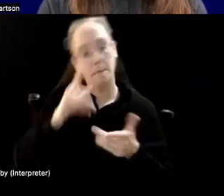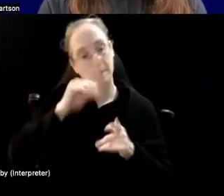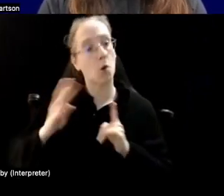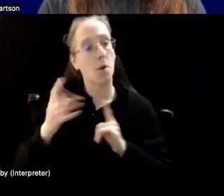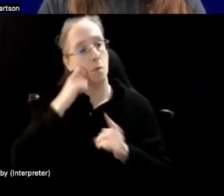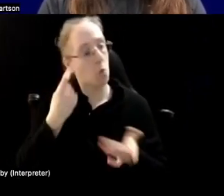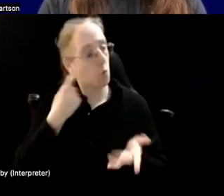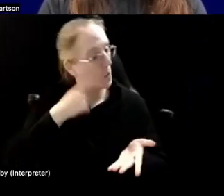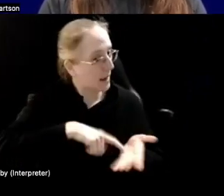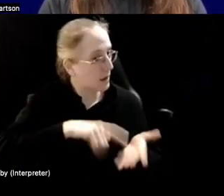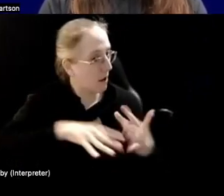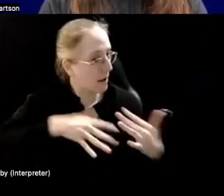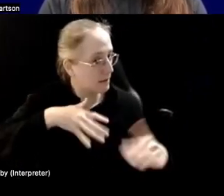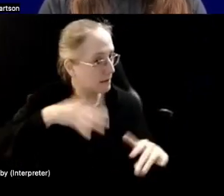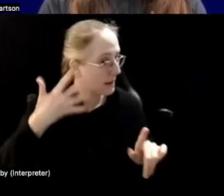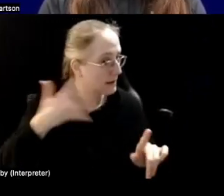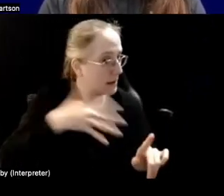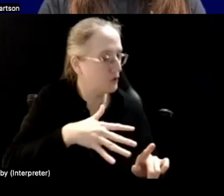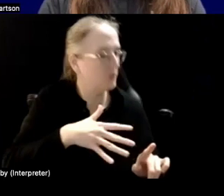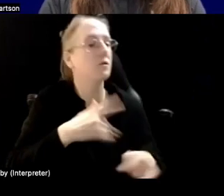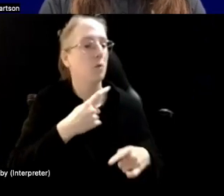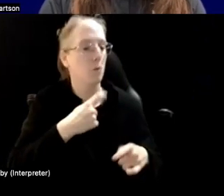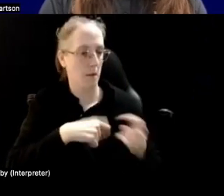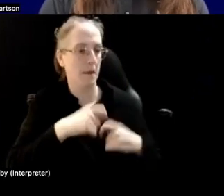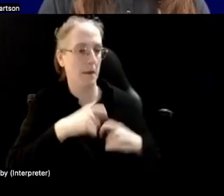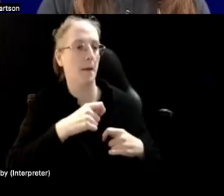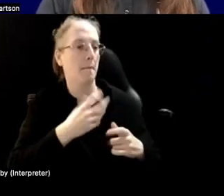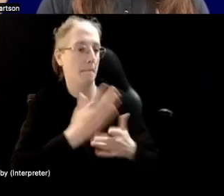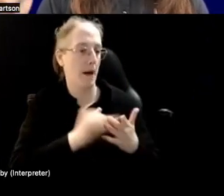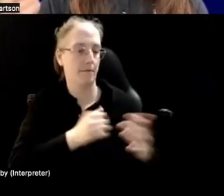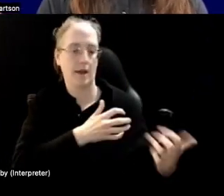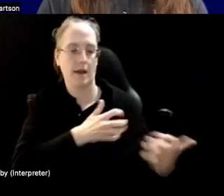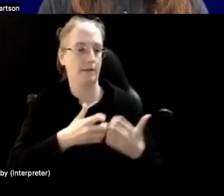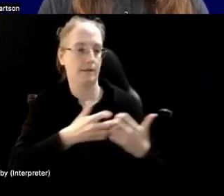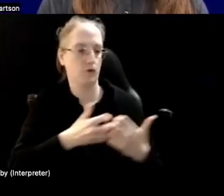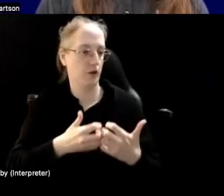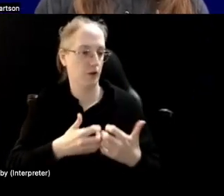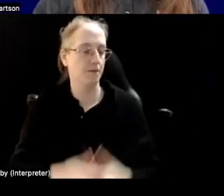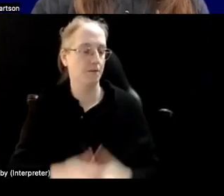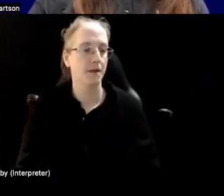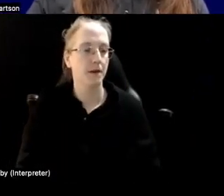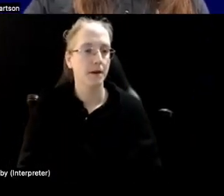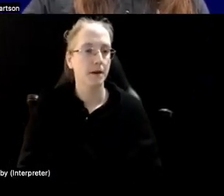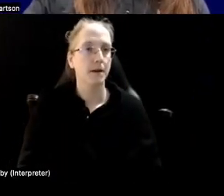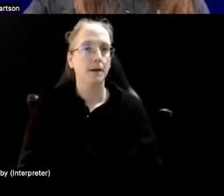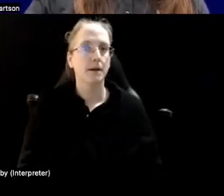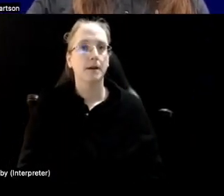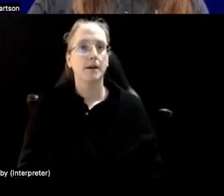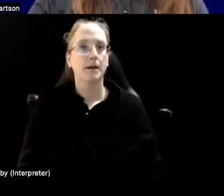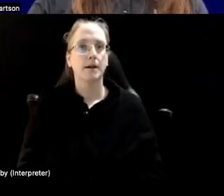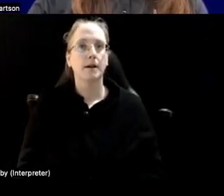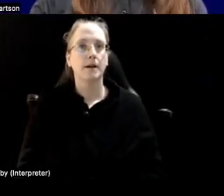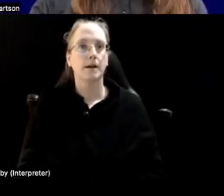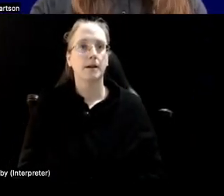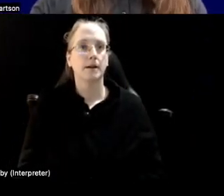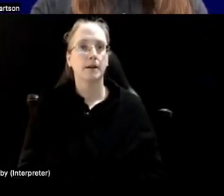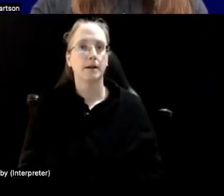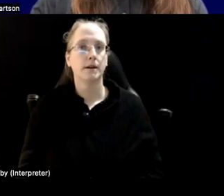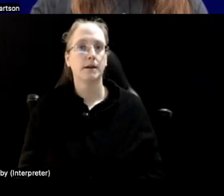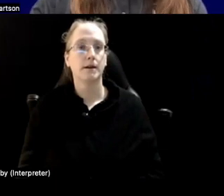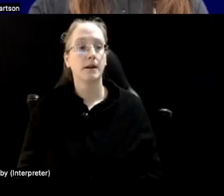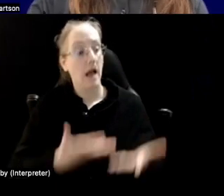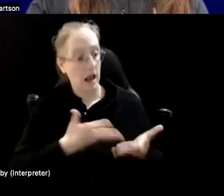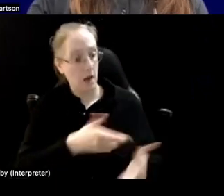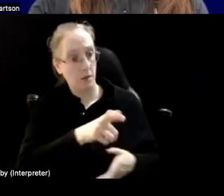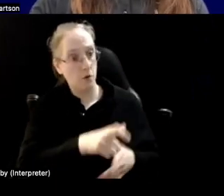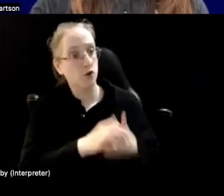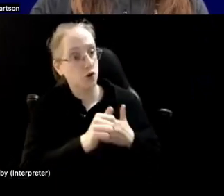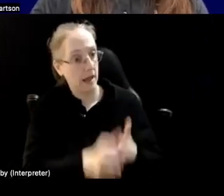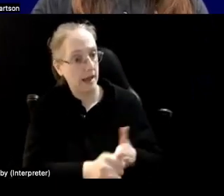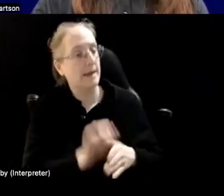become part of the interaction, and letting them lead, it might take time, but it is more